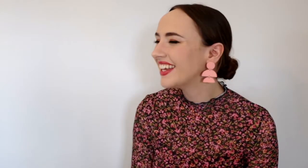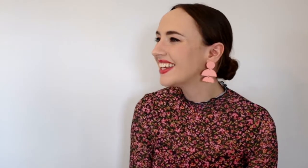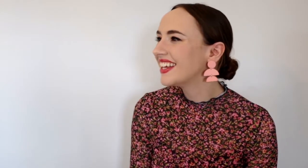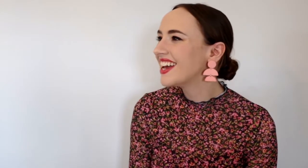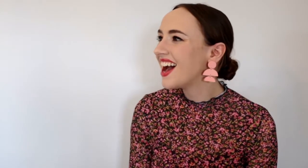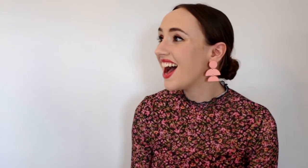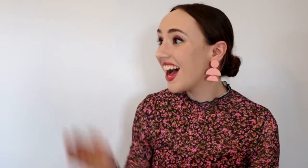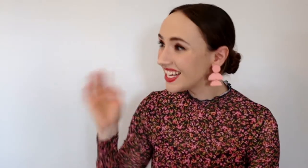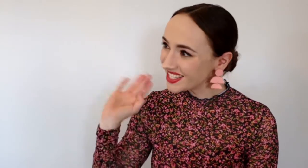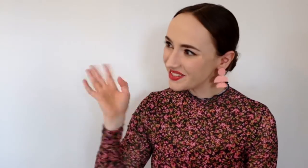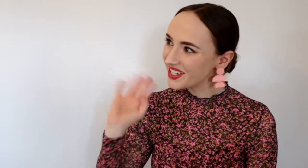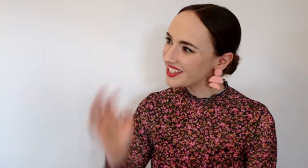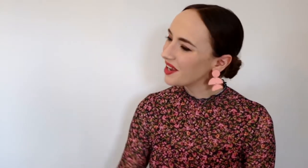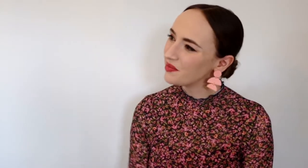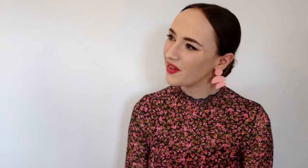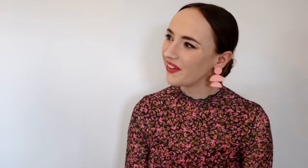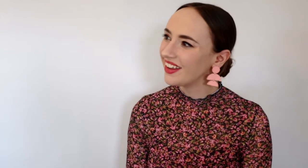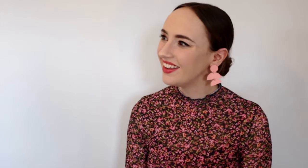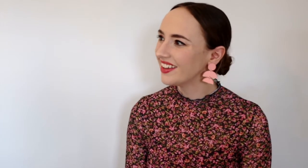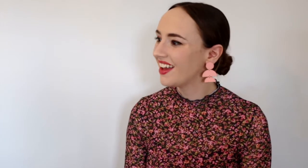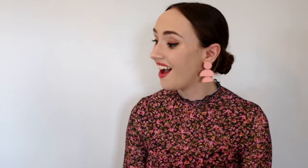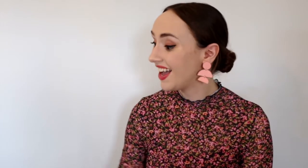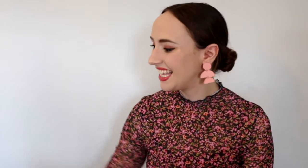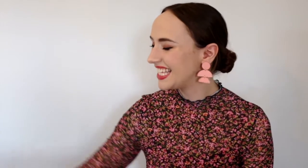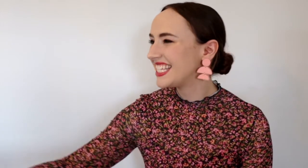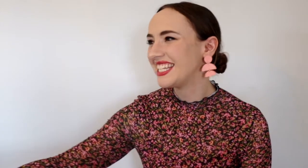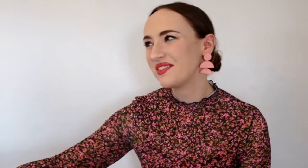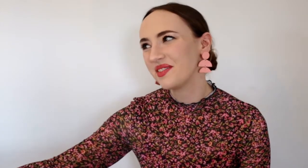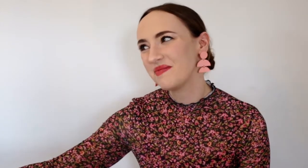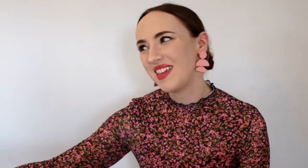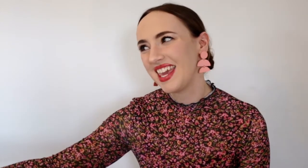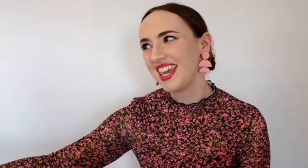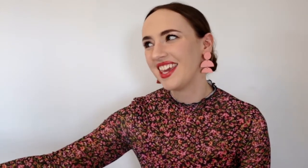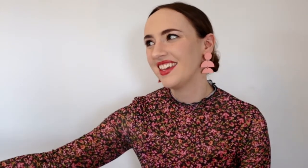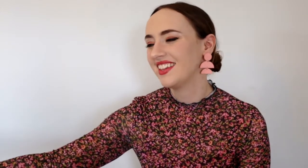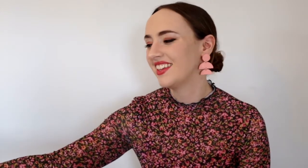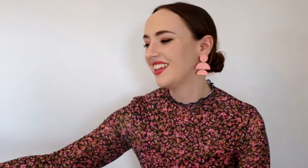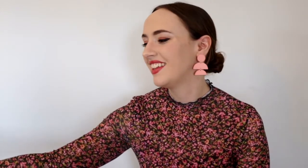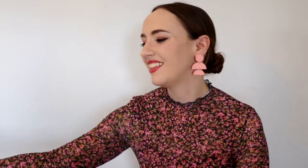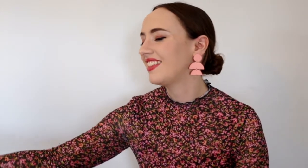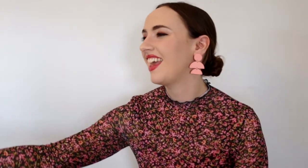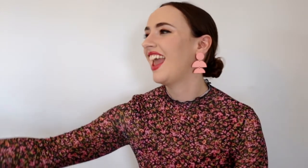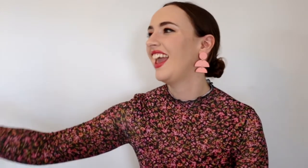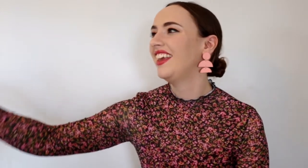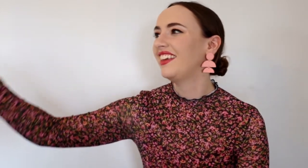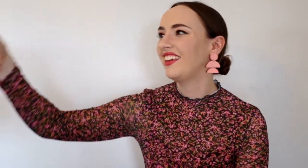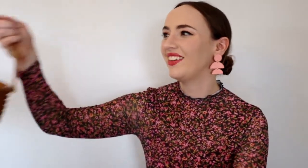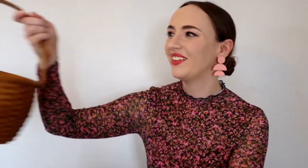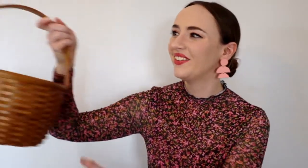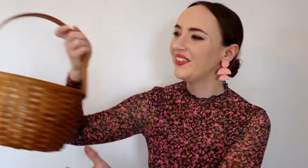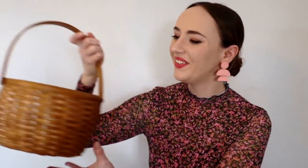Hi Story Time Fairy! Is this for me? Thank you!